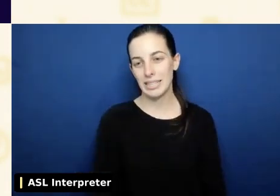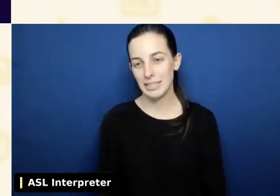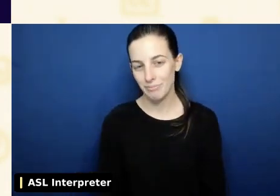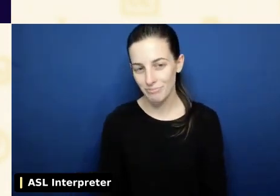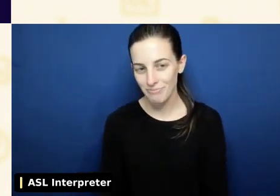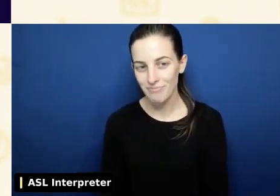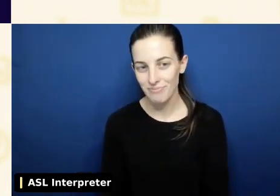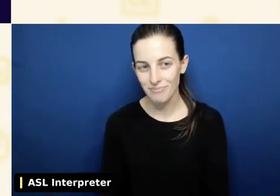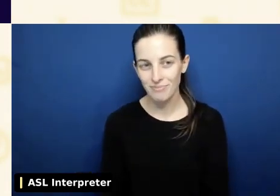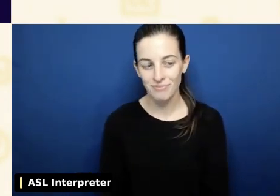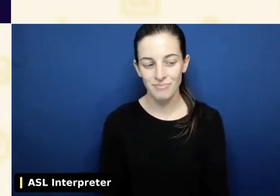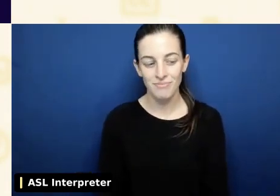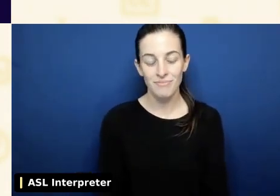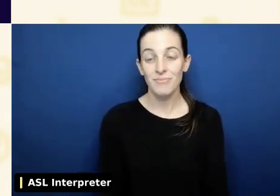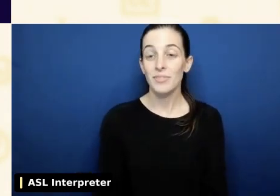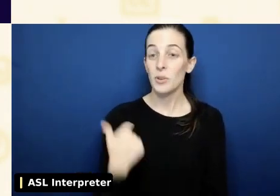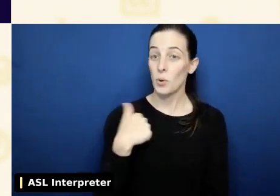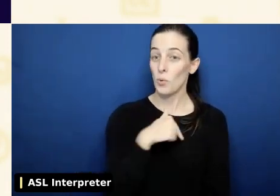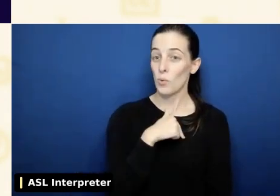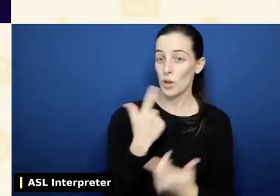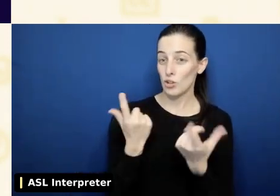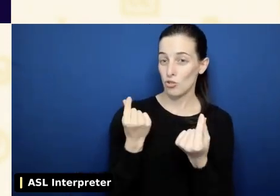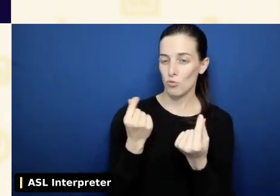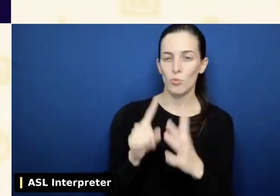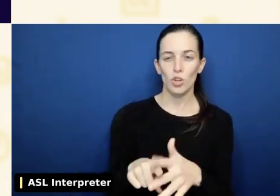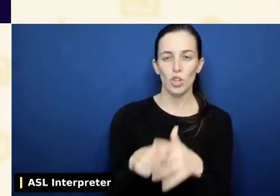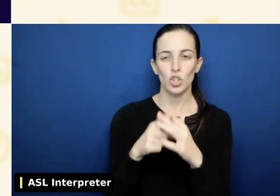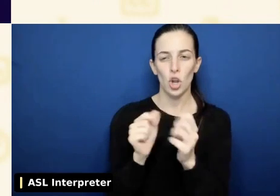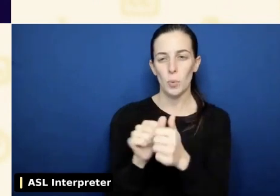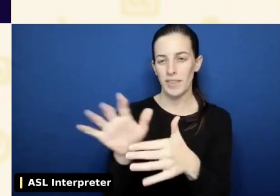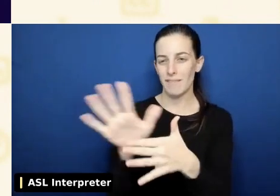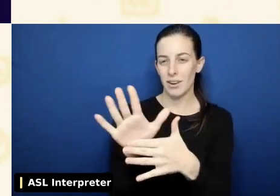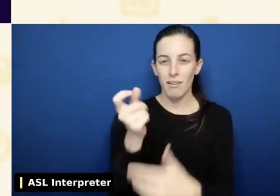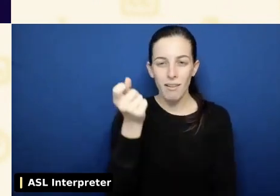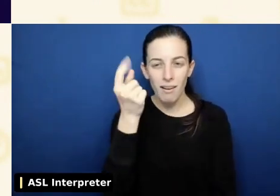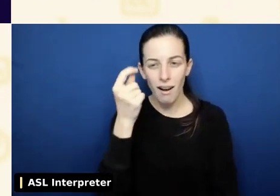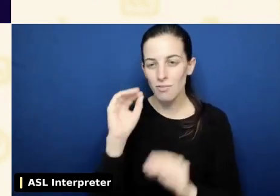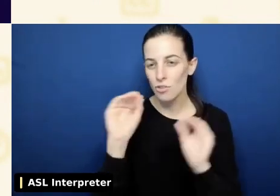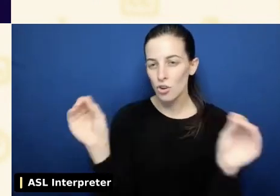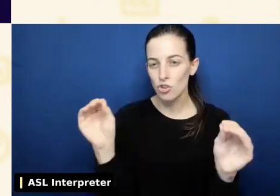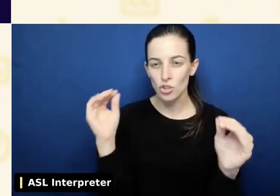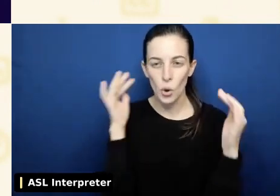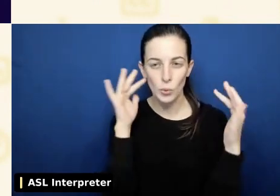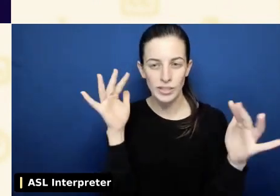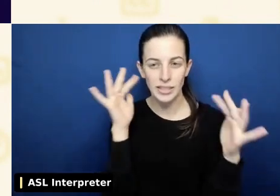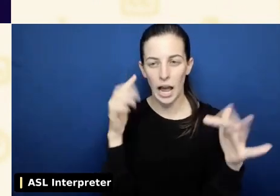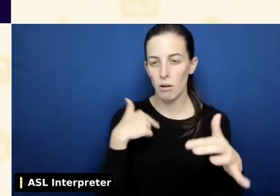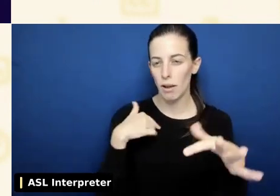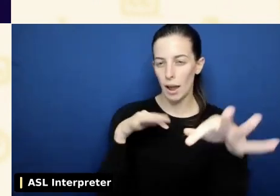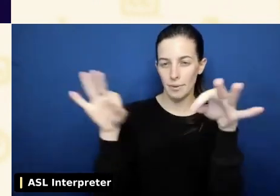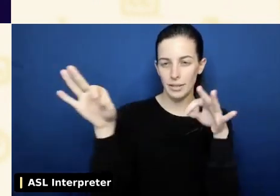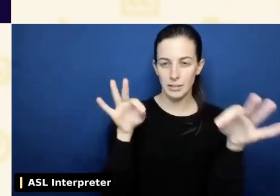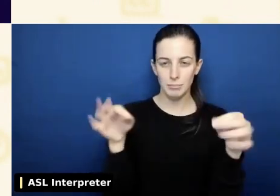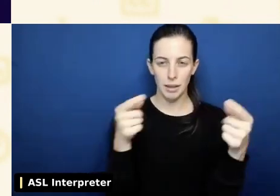So I'm going to start by playing a short video. It doesn't have any sound in it. I'm going to explain what's happening and describe it for anyone